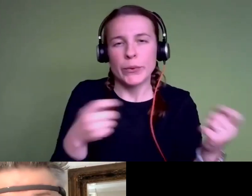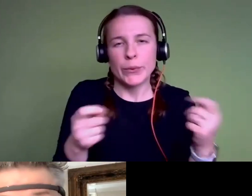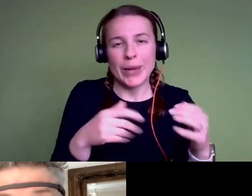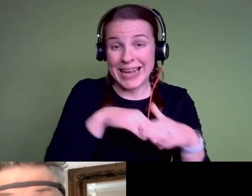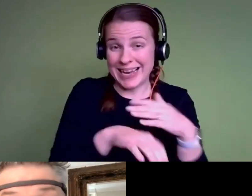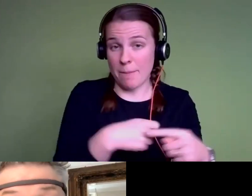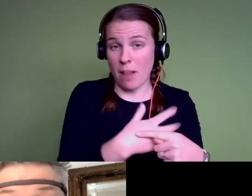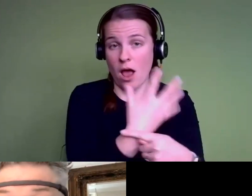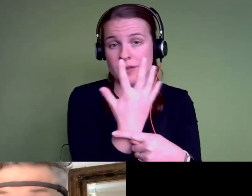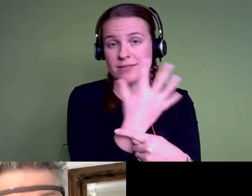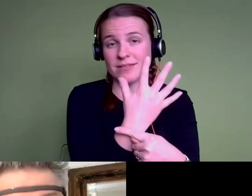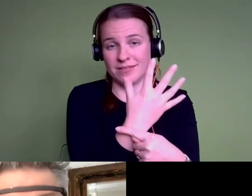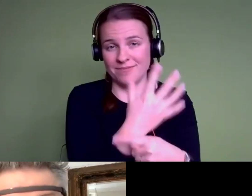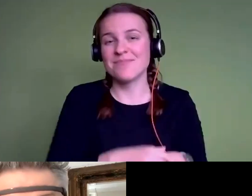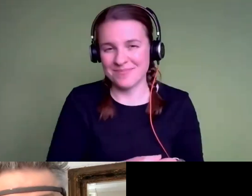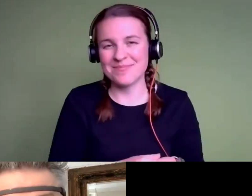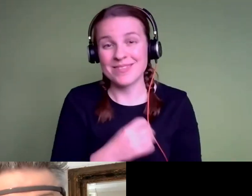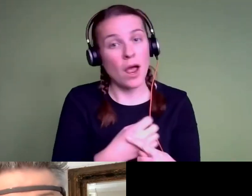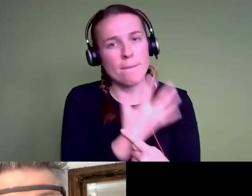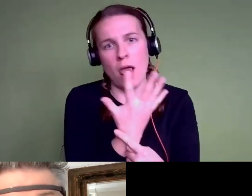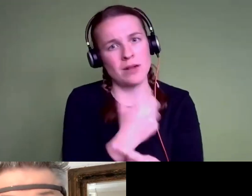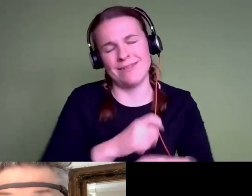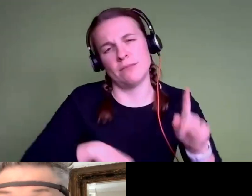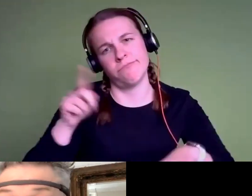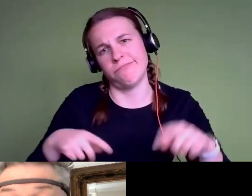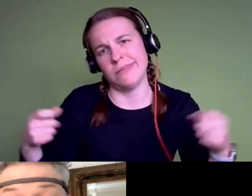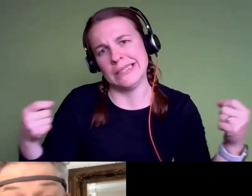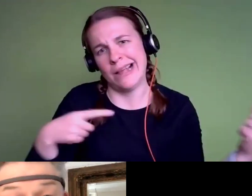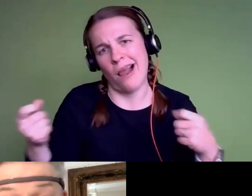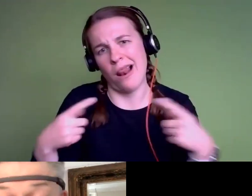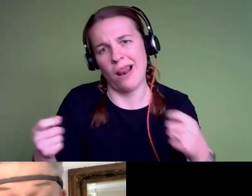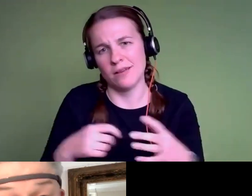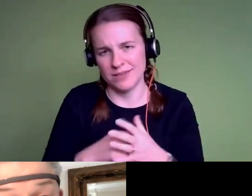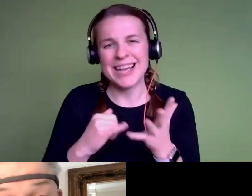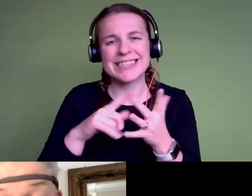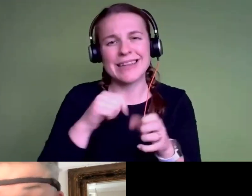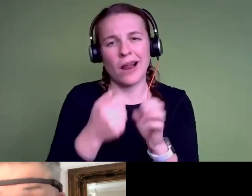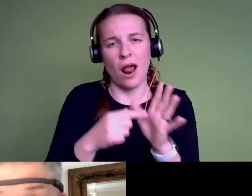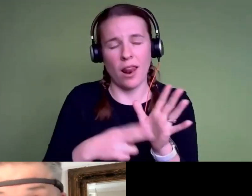put them on a planned, we can measure the signals inside them